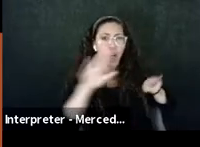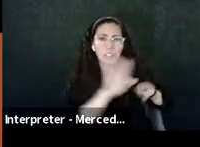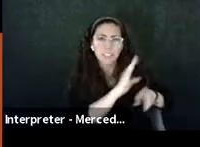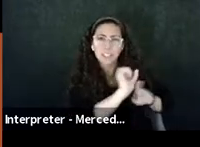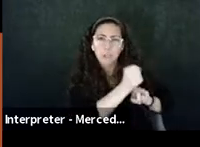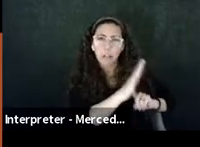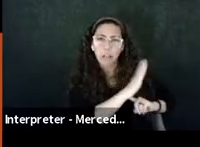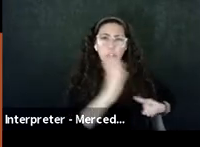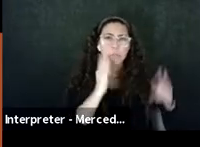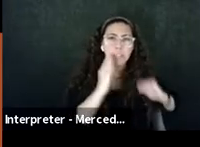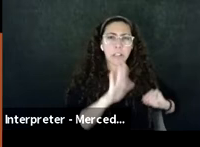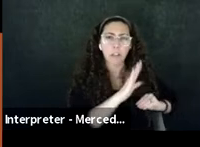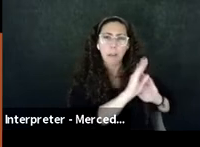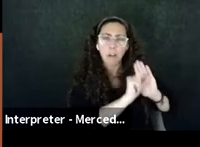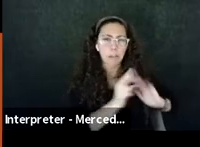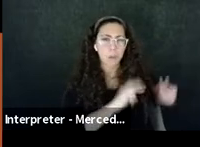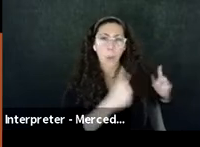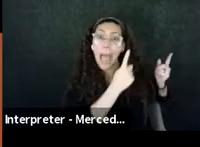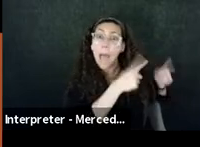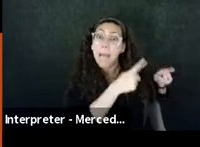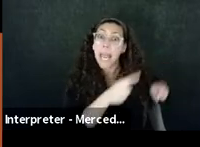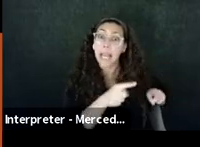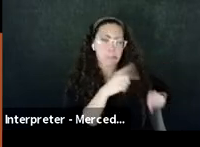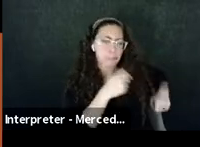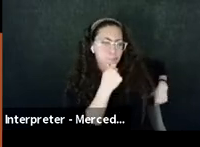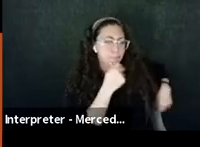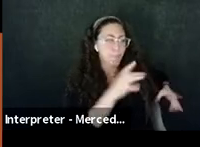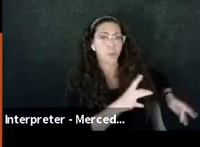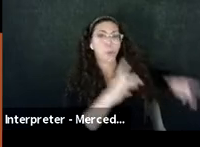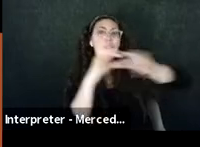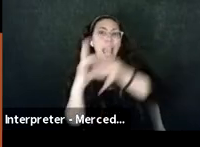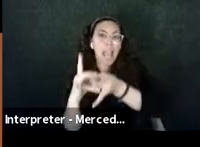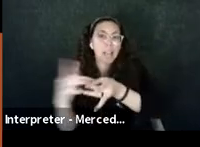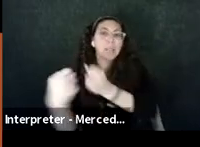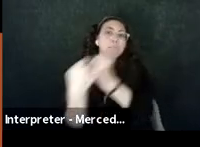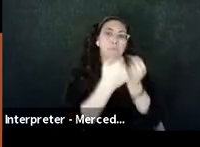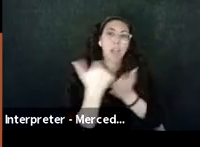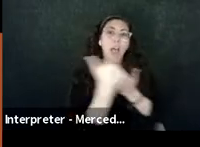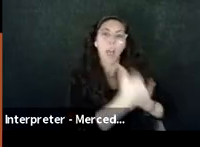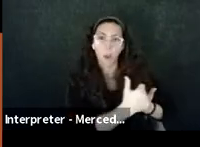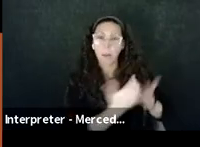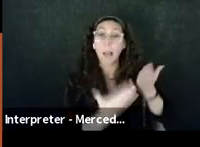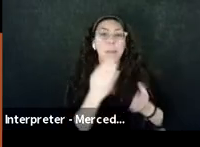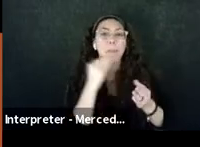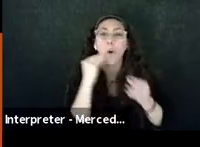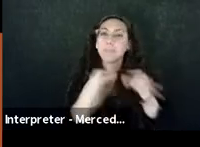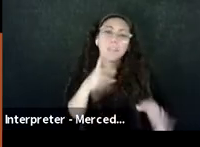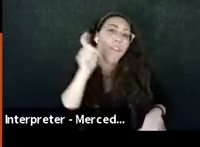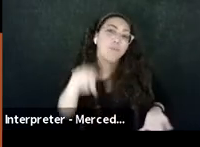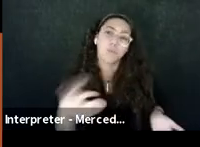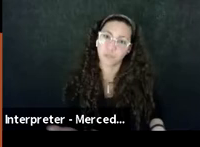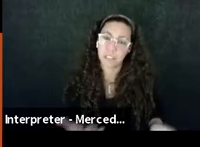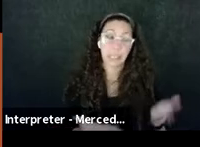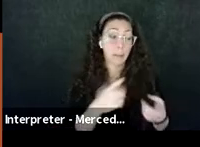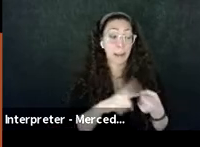Natalie Chavez: Maybe there is some sort of larger mental health issue, that could be a barrier, causing them some challenges. Maybe there's some alcohol and drug treatment that's needed